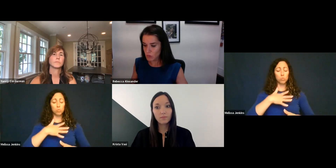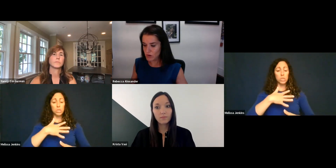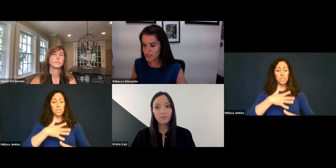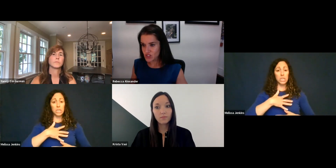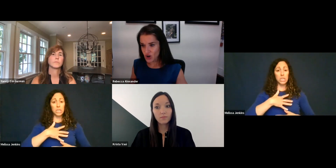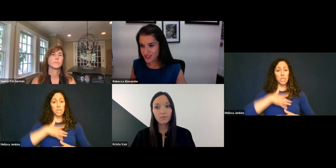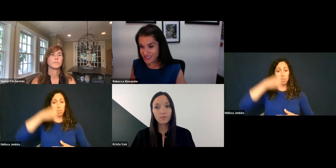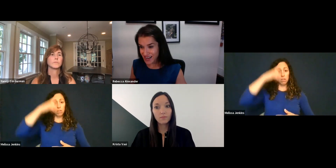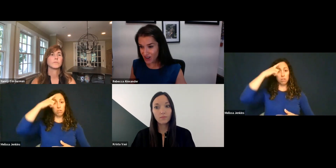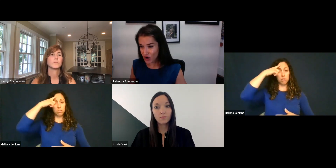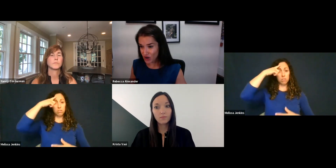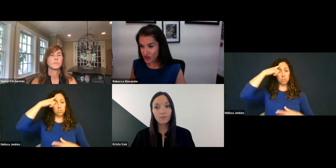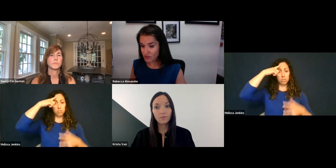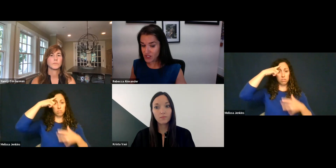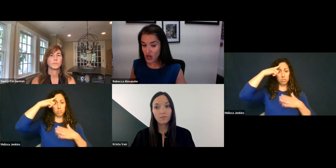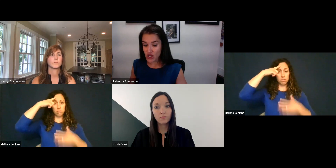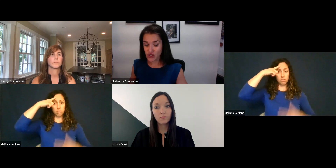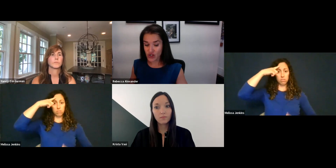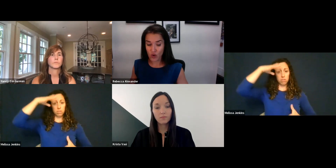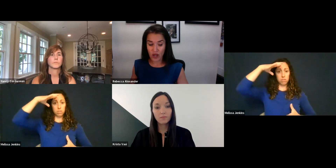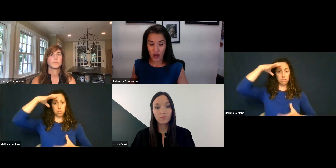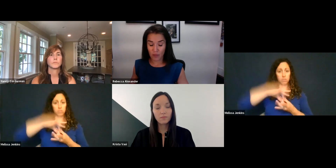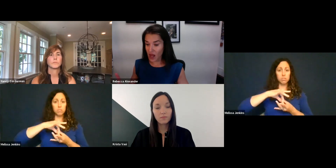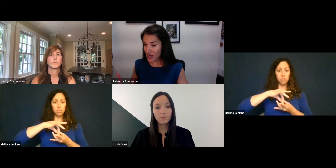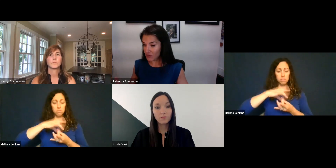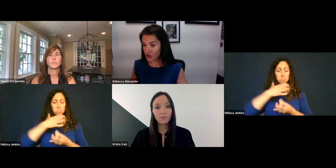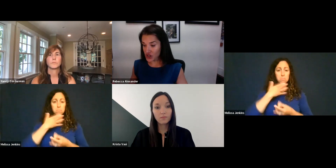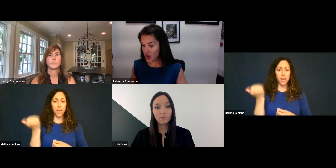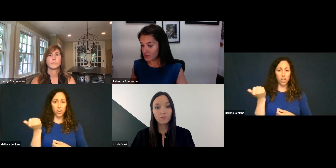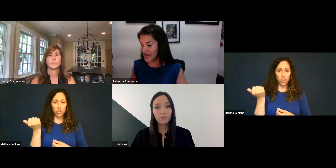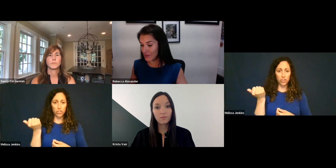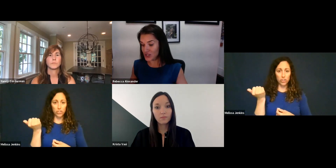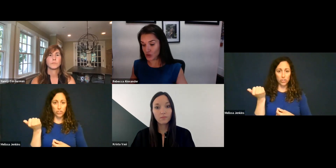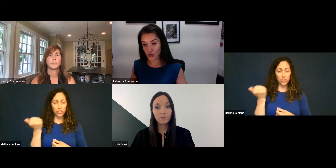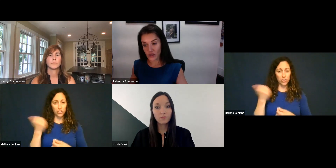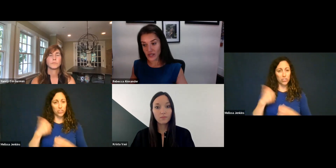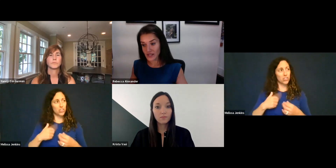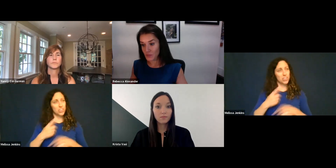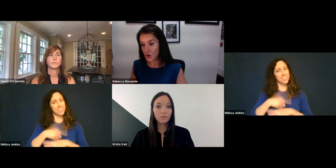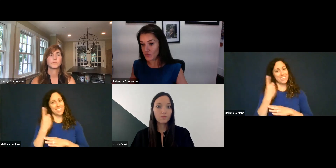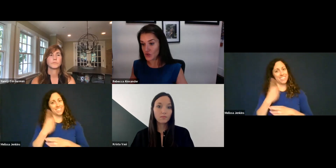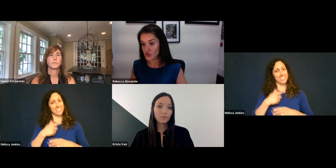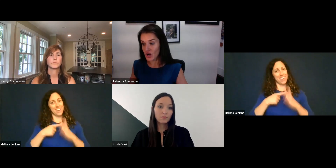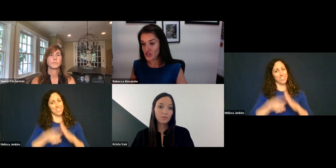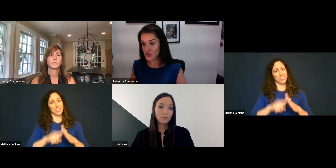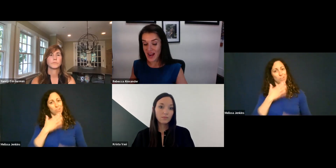and we can start the day on our terms. So applying for jobs, absolutely. That's a part of your structure.